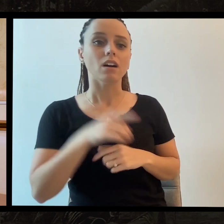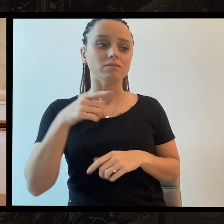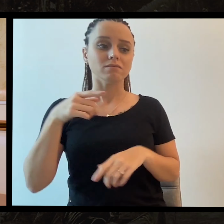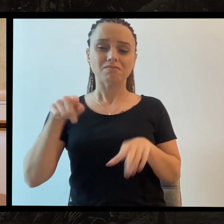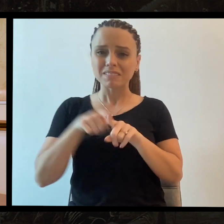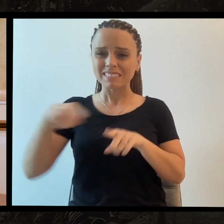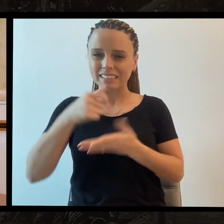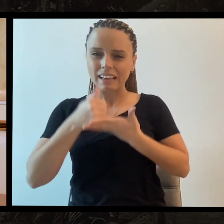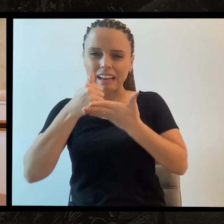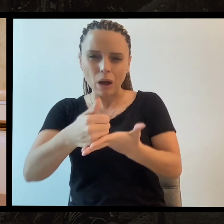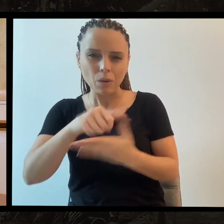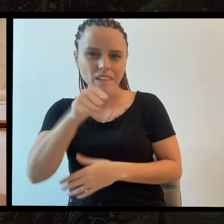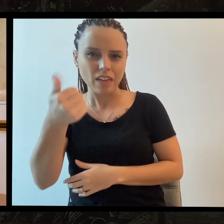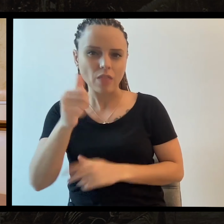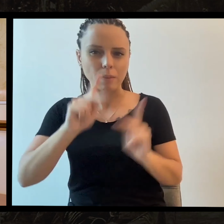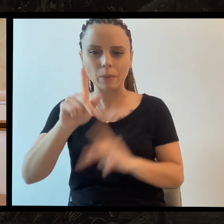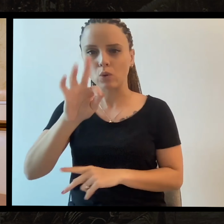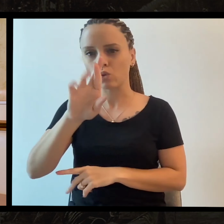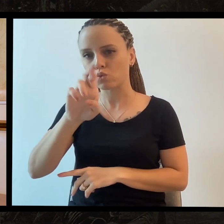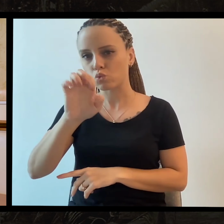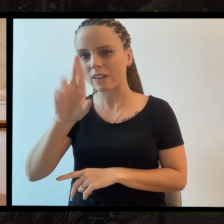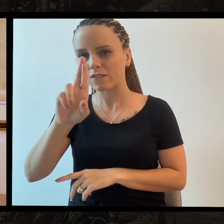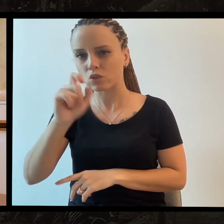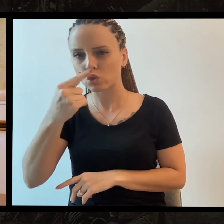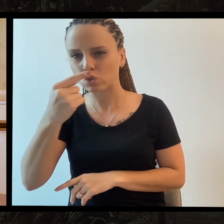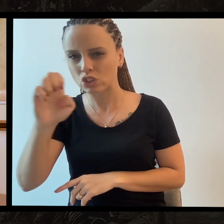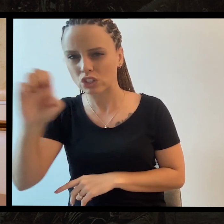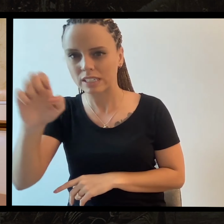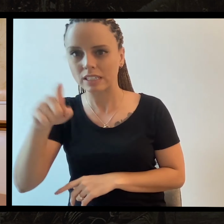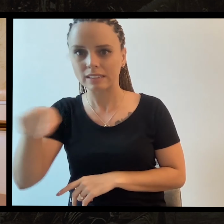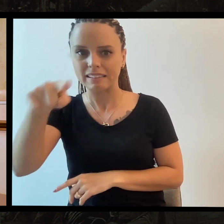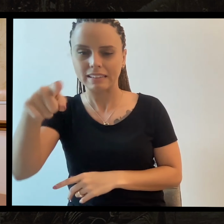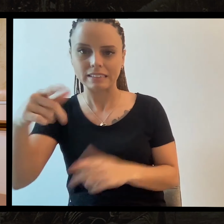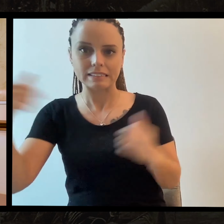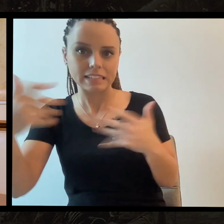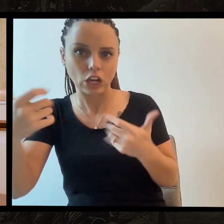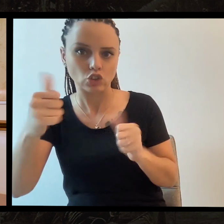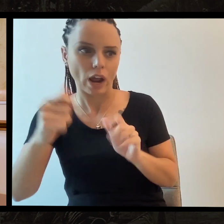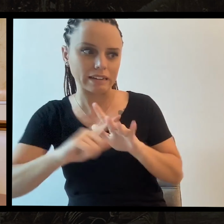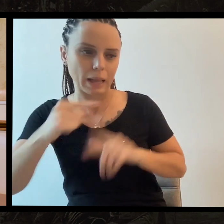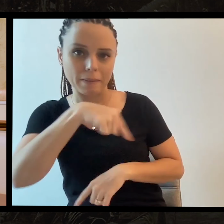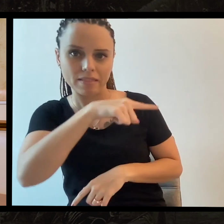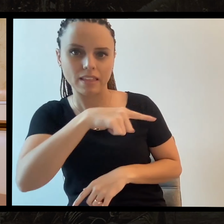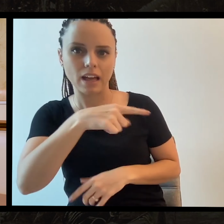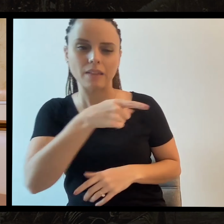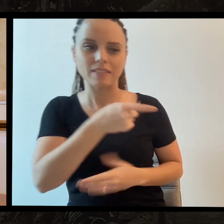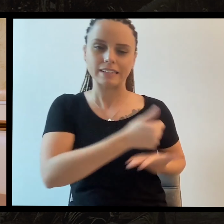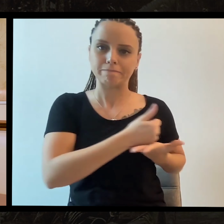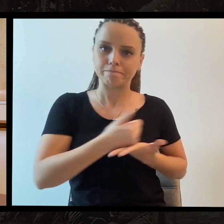from Santa Anna's army. All the Texas civilians who are scared of Santa Anna's army and are trying to escape, the Tejanos helped them get across rivers